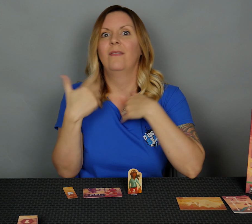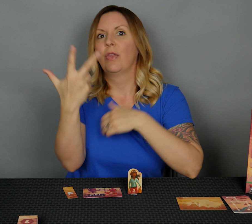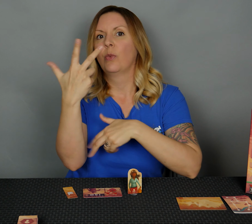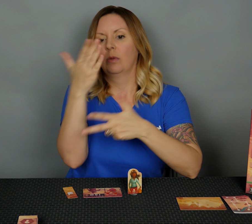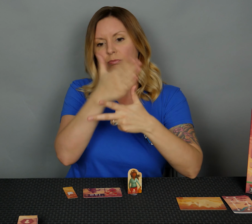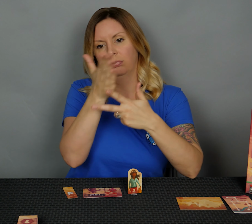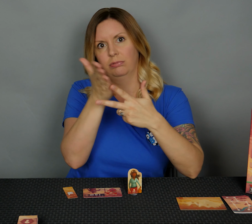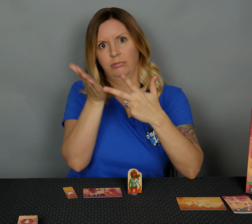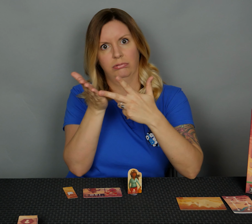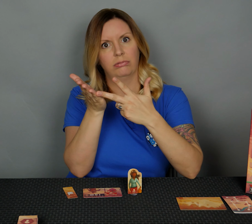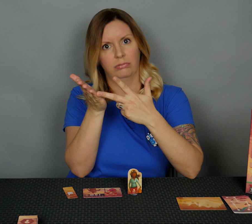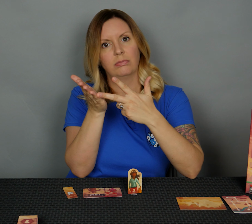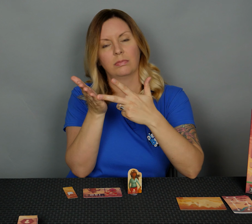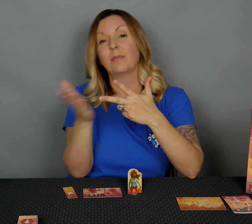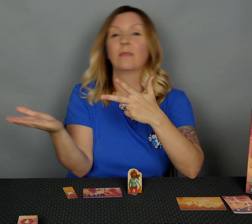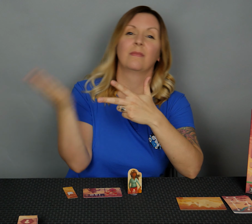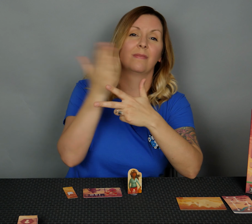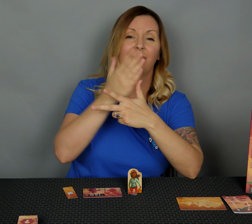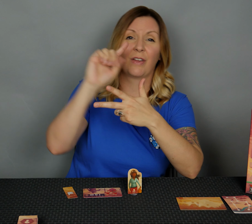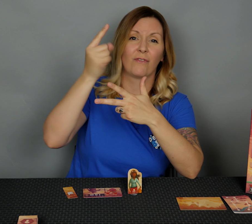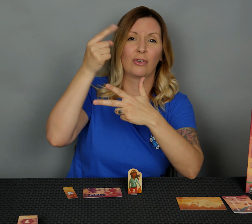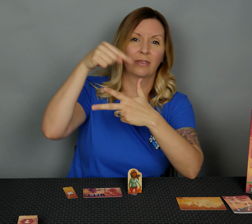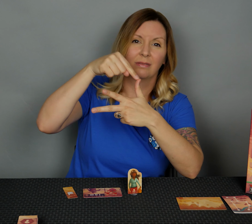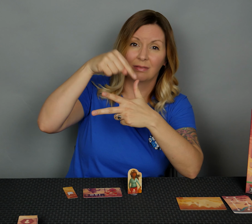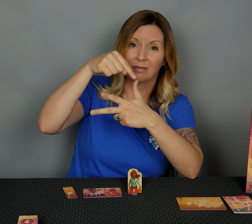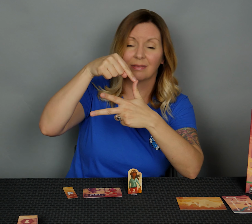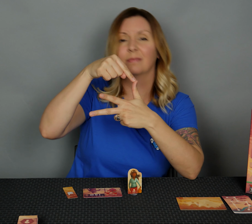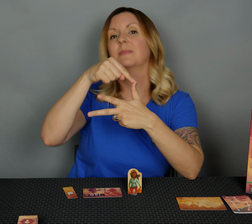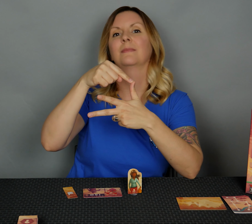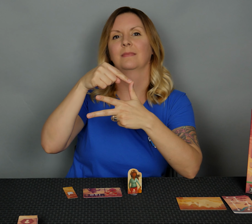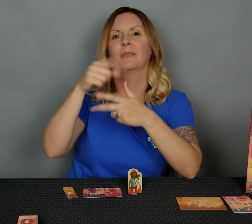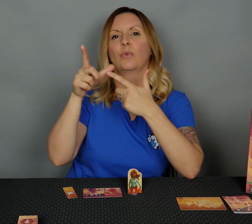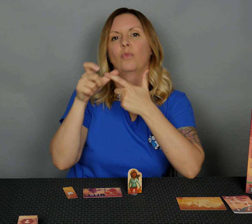The first thing to do is run the level.